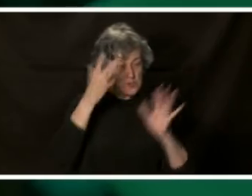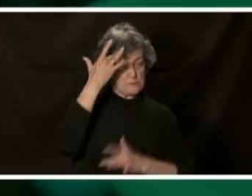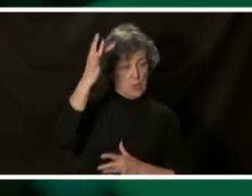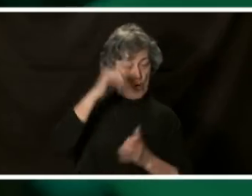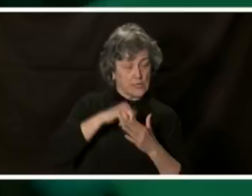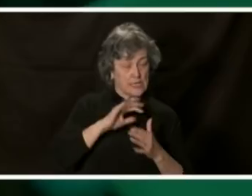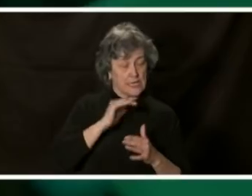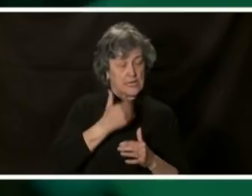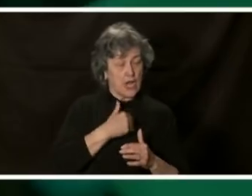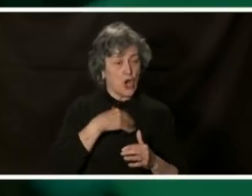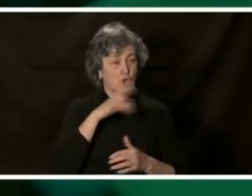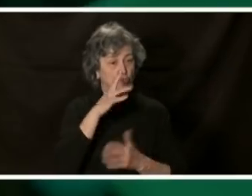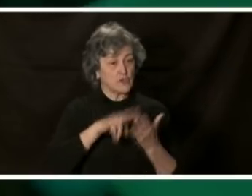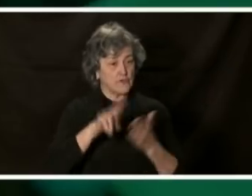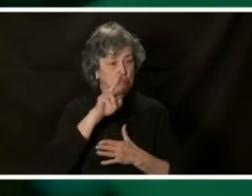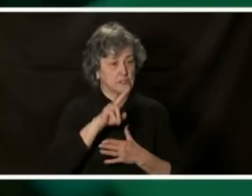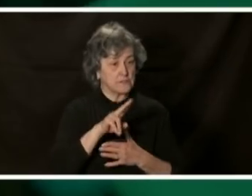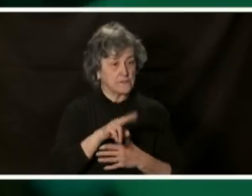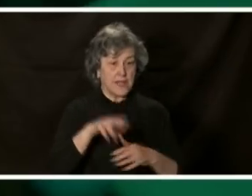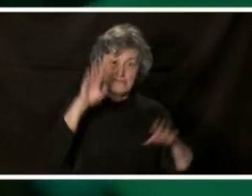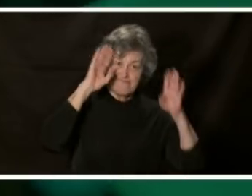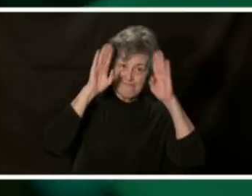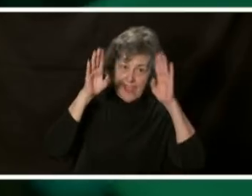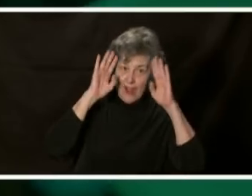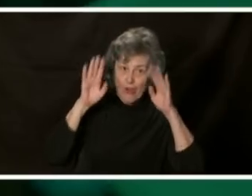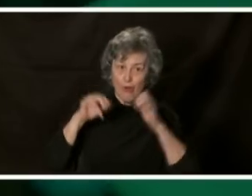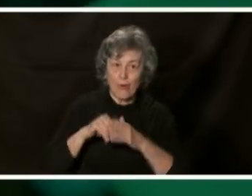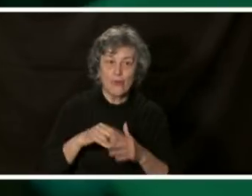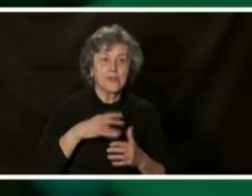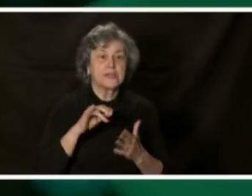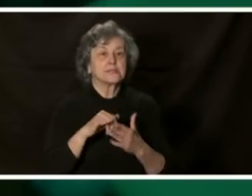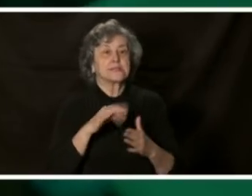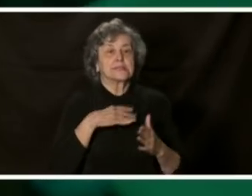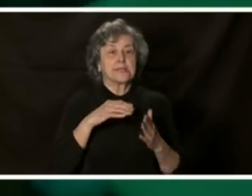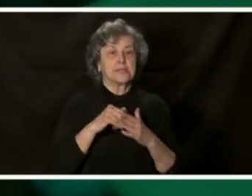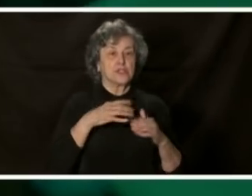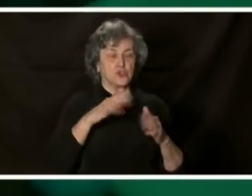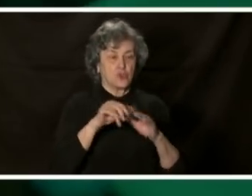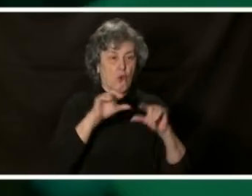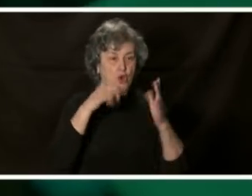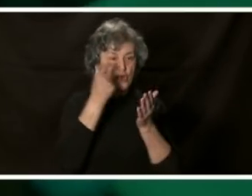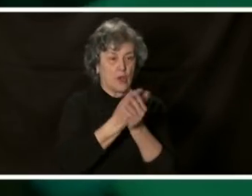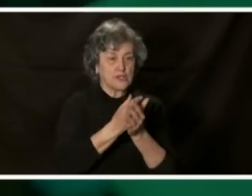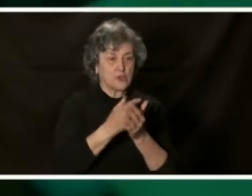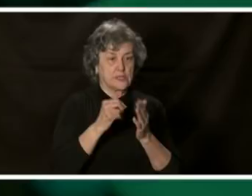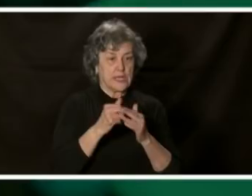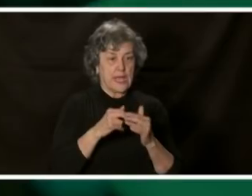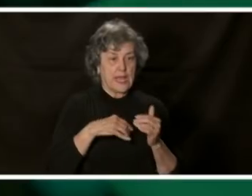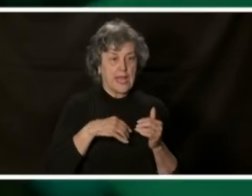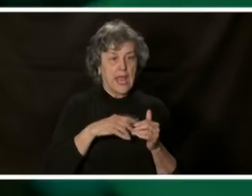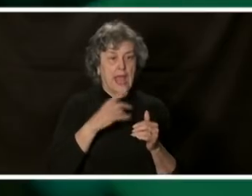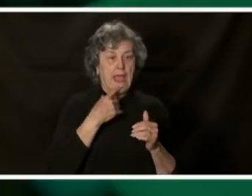» I APPLAUD OUR UAB SCHOOL OF NURSING GRADUATES. YOU ARE GRADUATING AT A HISTORIC TIME,